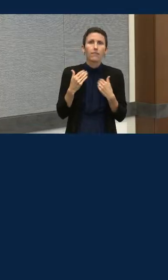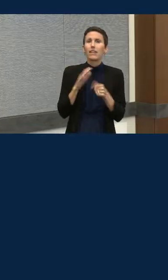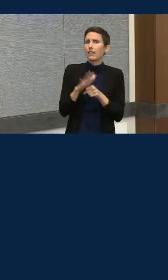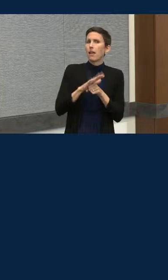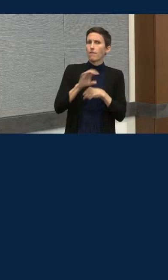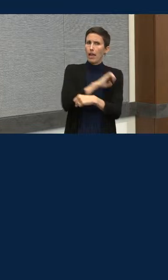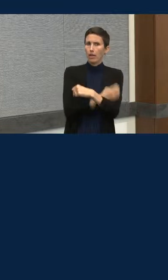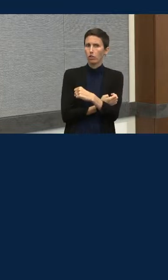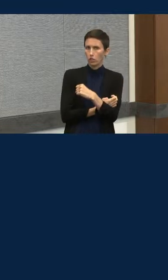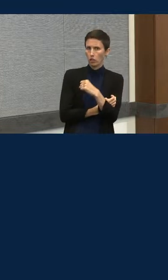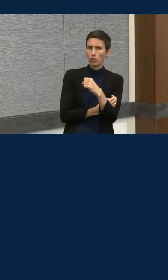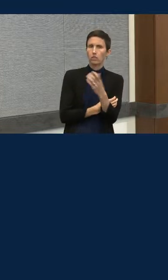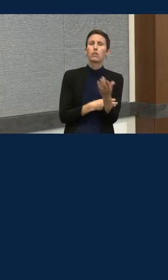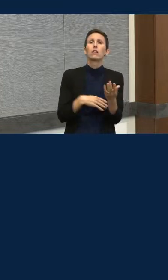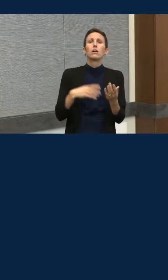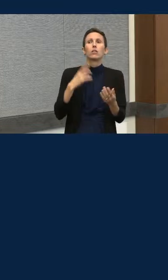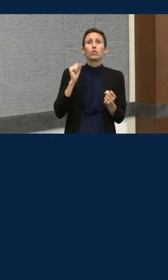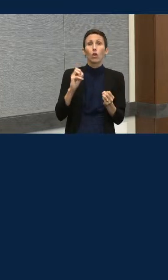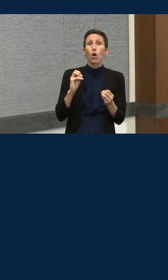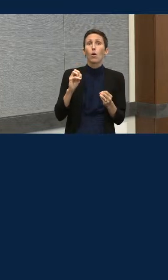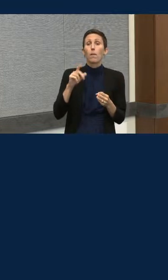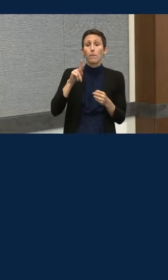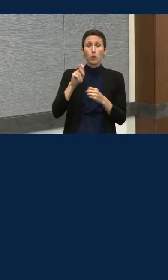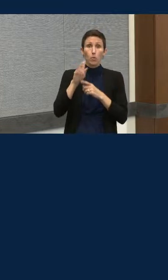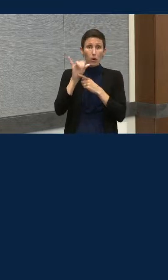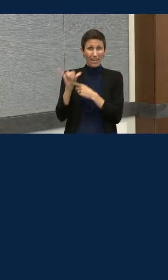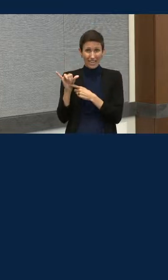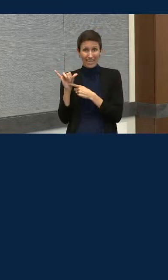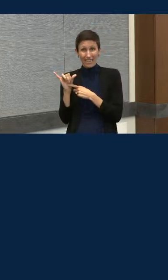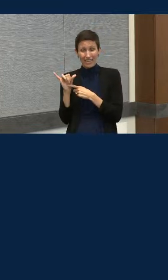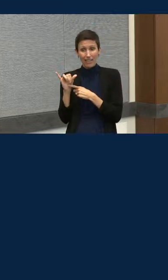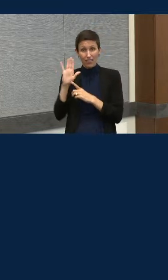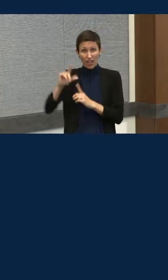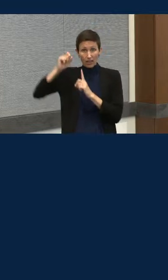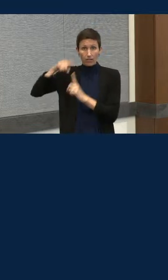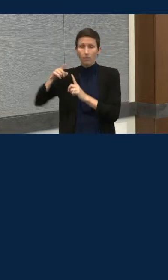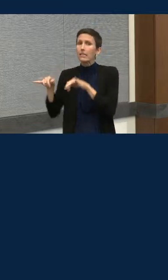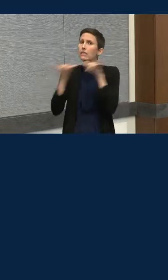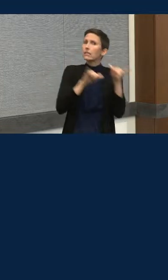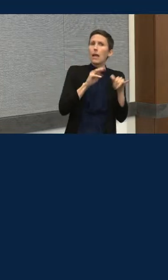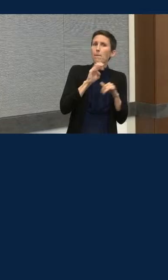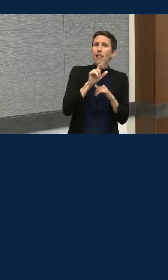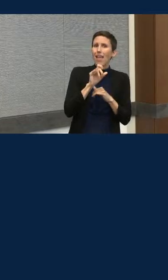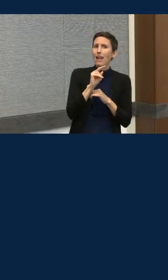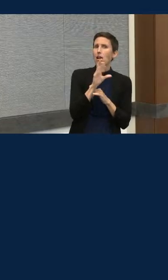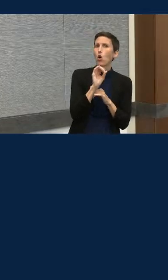board. For puberty are the same